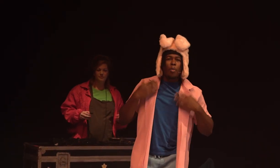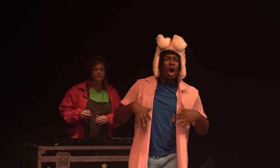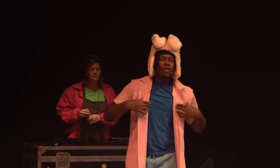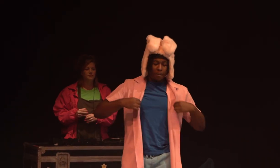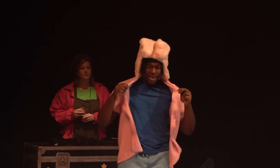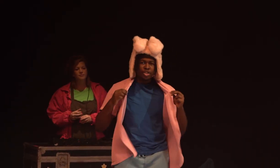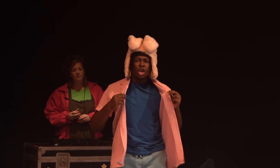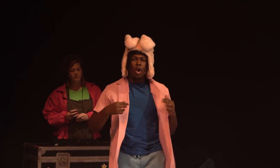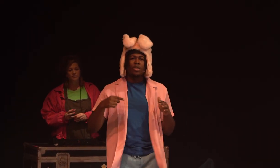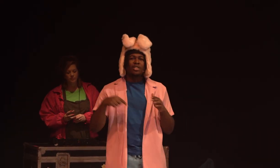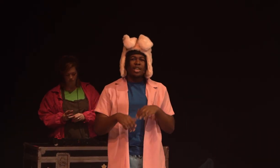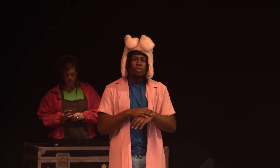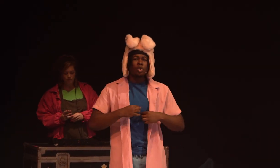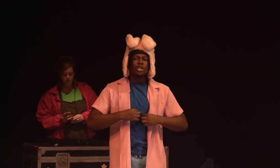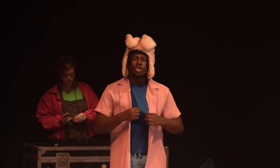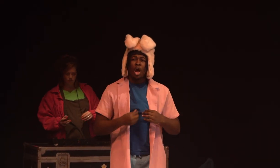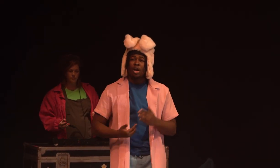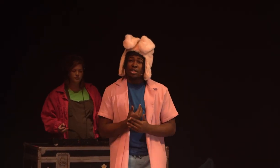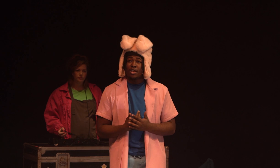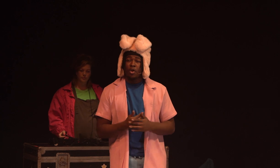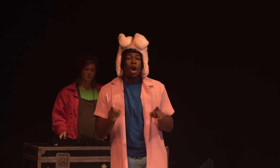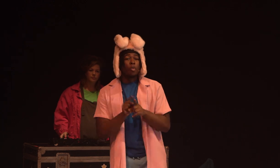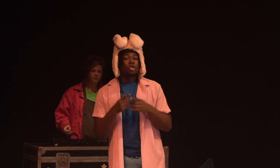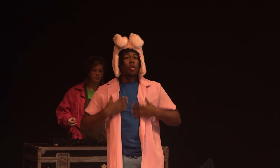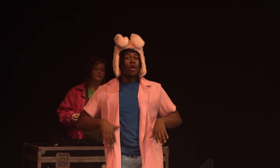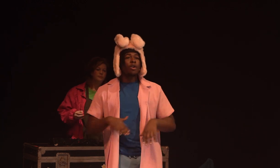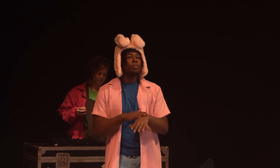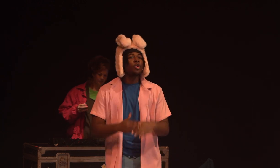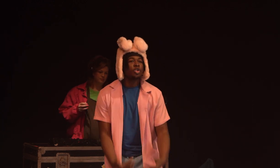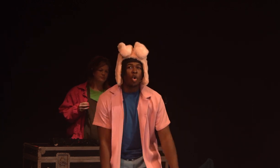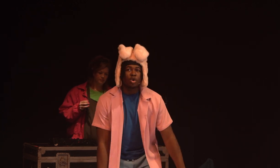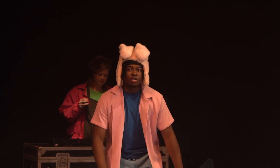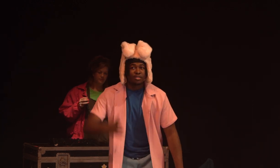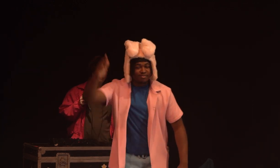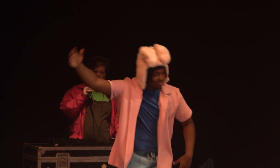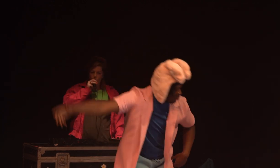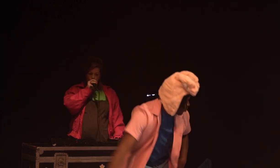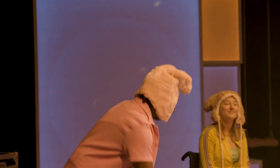I'm wearing a pink shirt with a deep blue t-shirt underneath. I'm also wearing